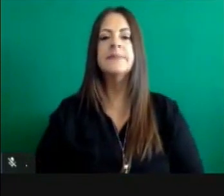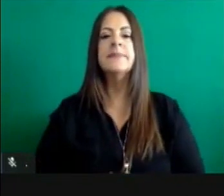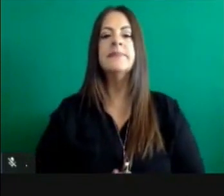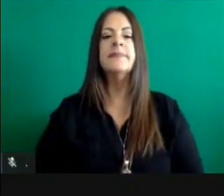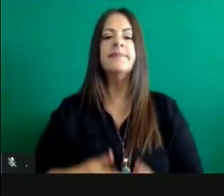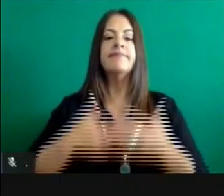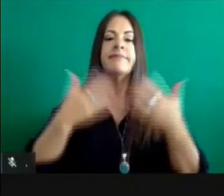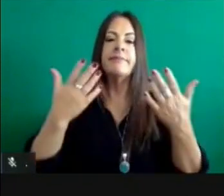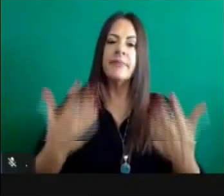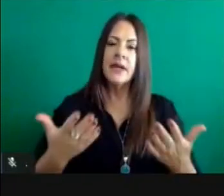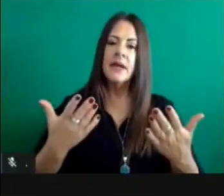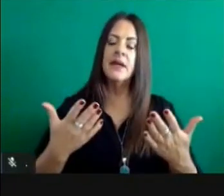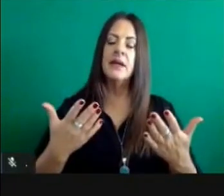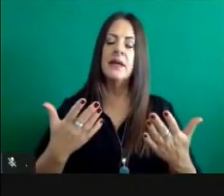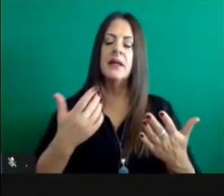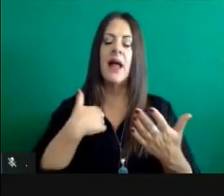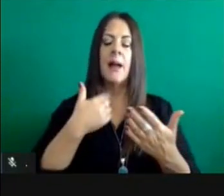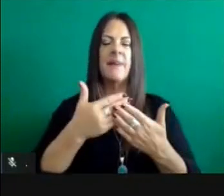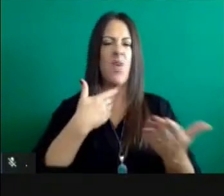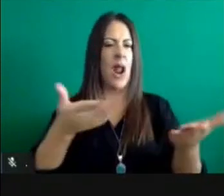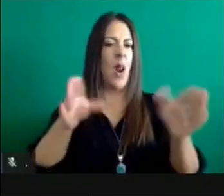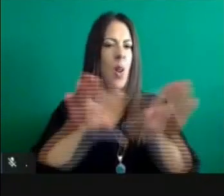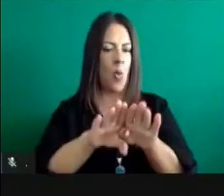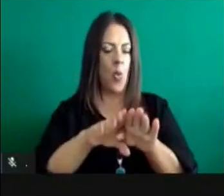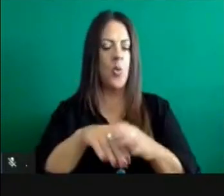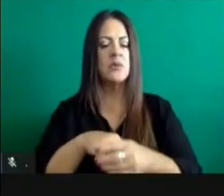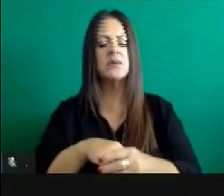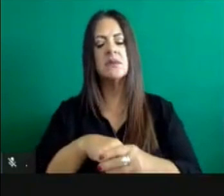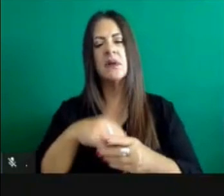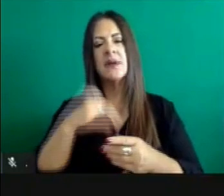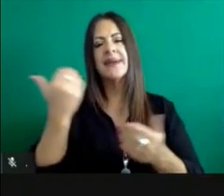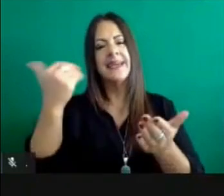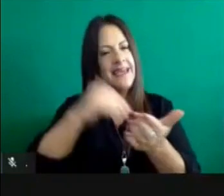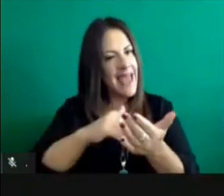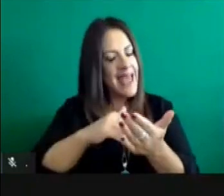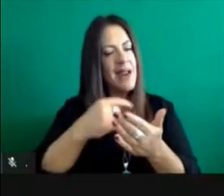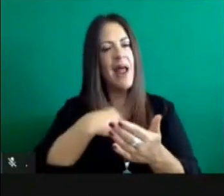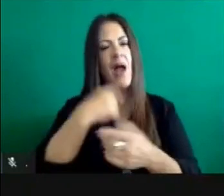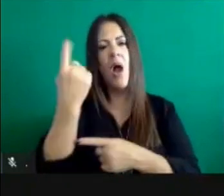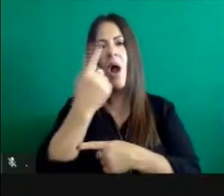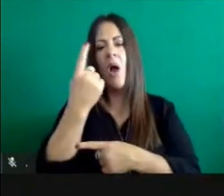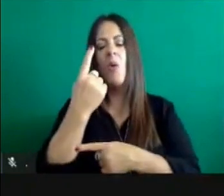COMMUNITIES, AND STATEWIDE. NEXT SLIDE, PLEASE.